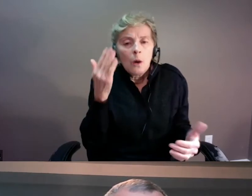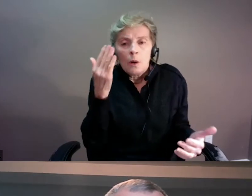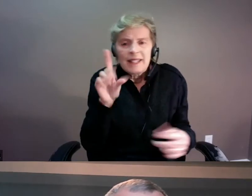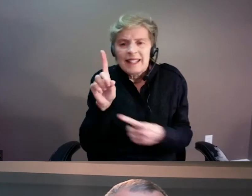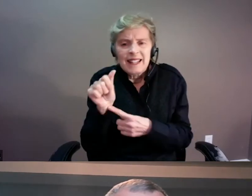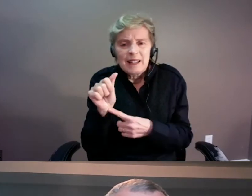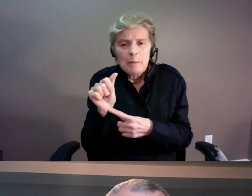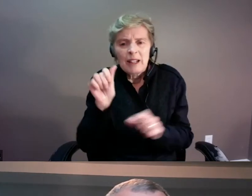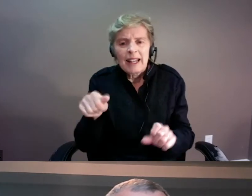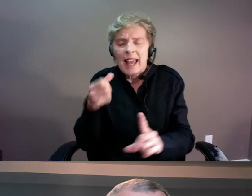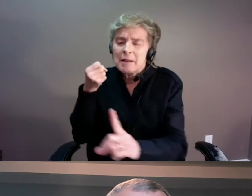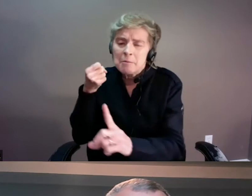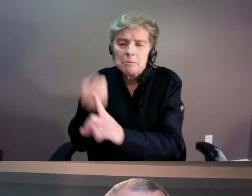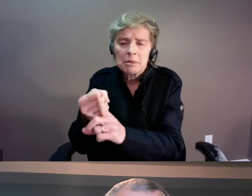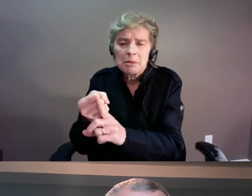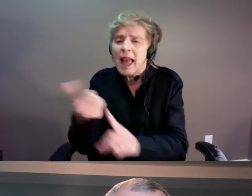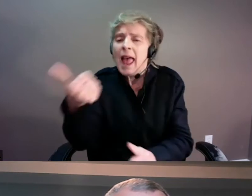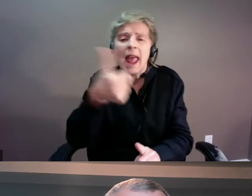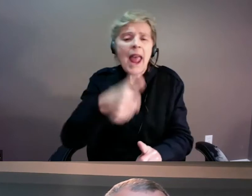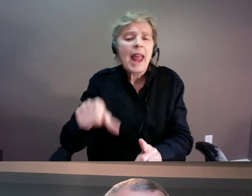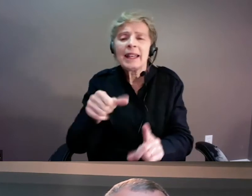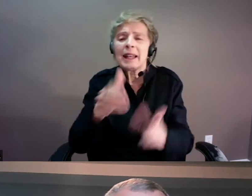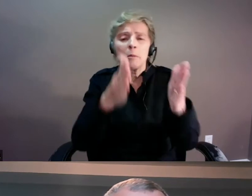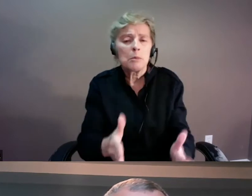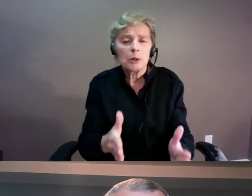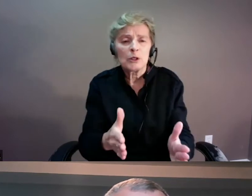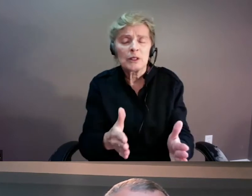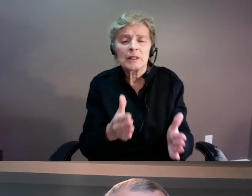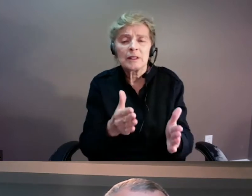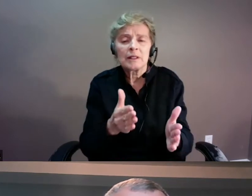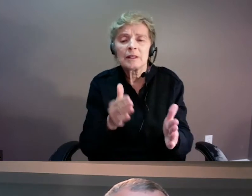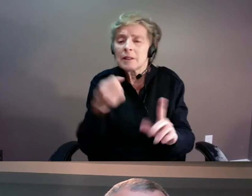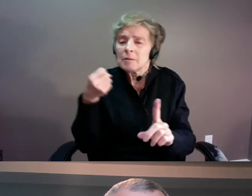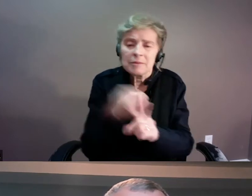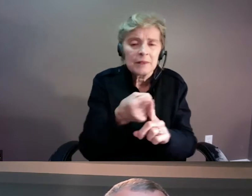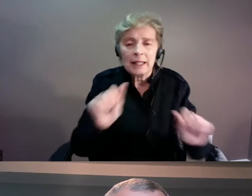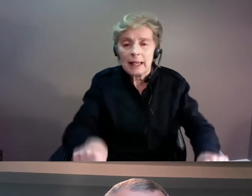everybody in some way. And I think that's one of the key things we have to keep on reinforcing.